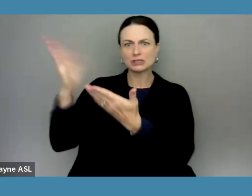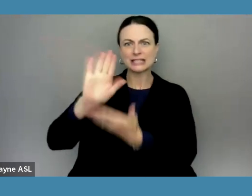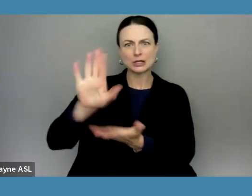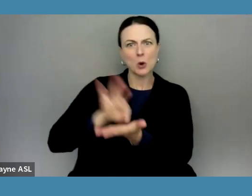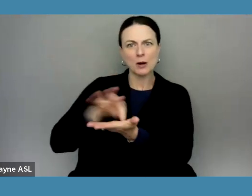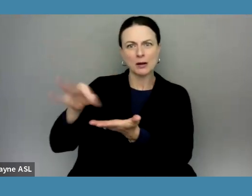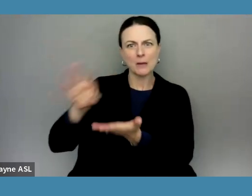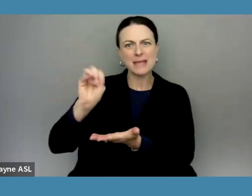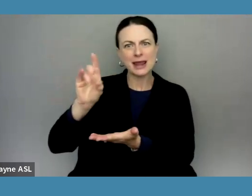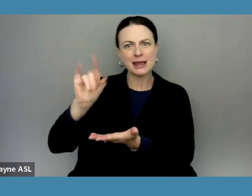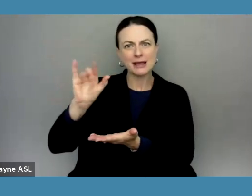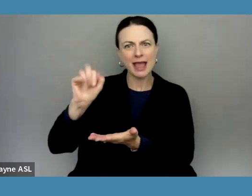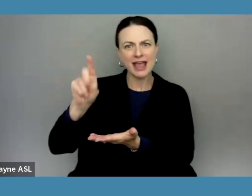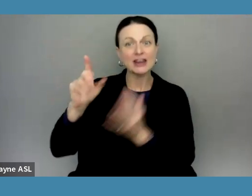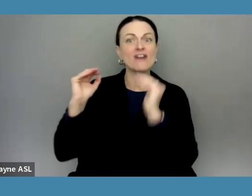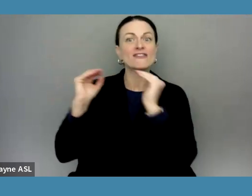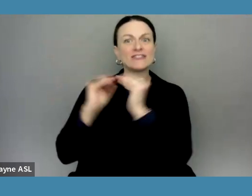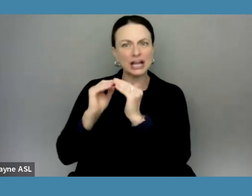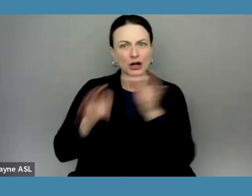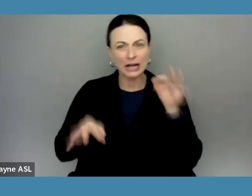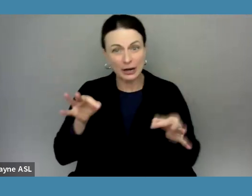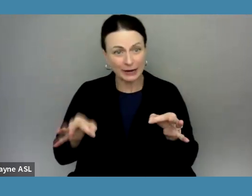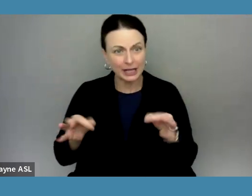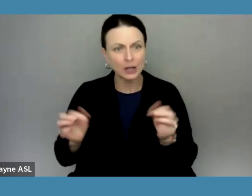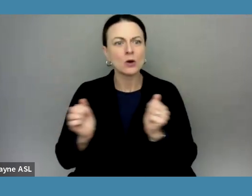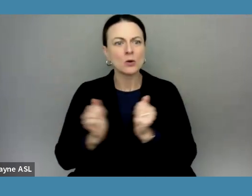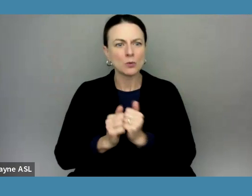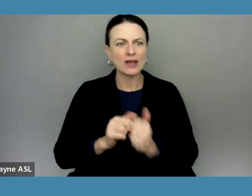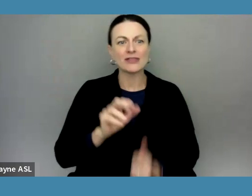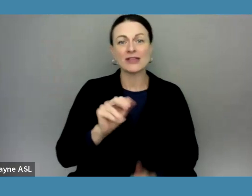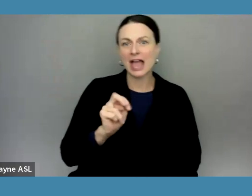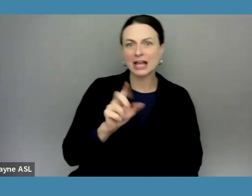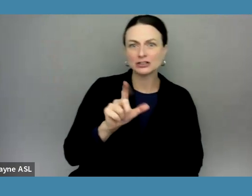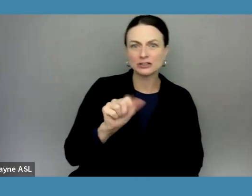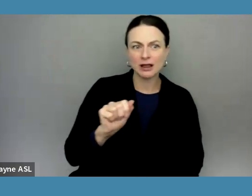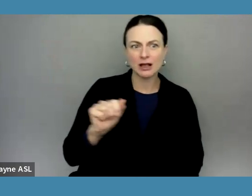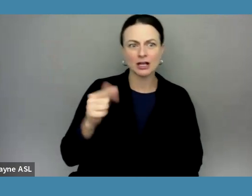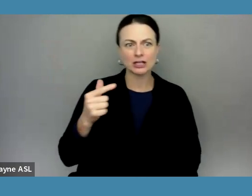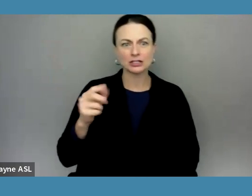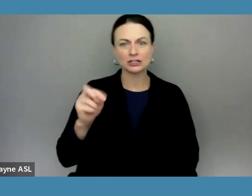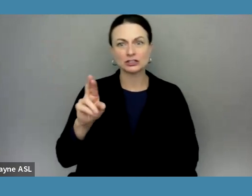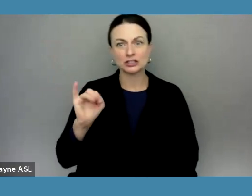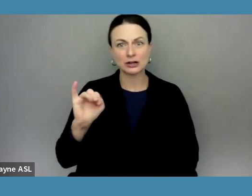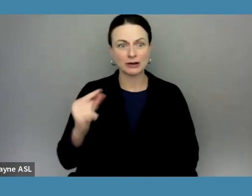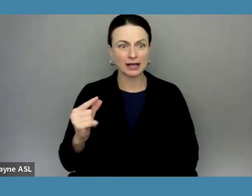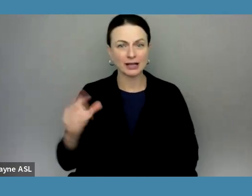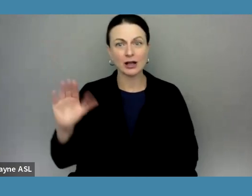with Angela Gerig Caldwell, who is one of our senior staff attorneys on our community